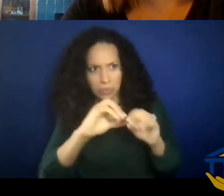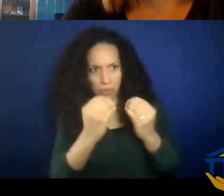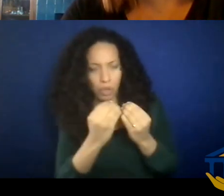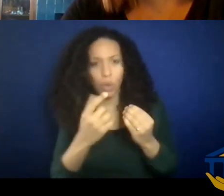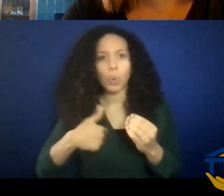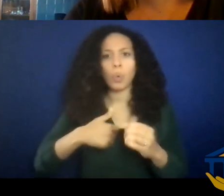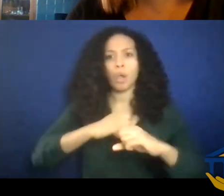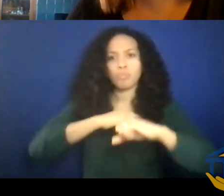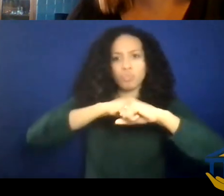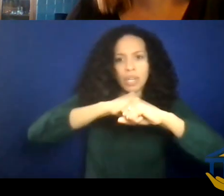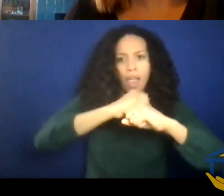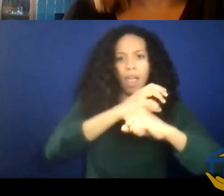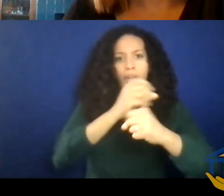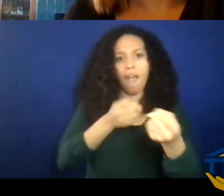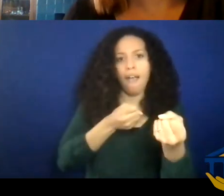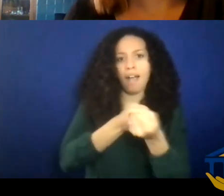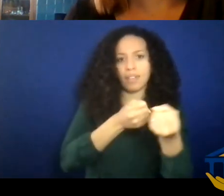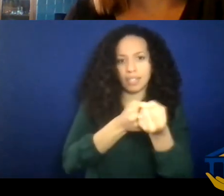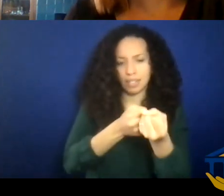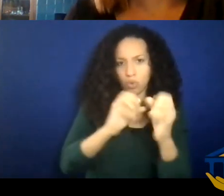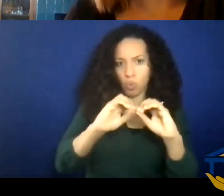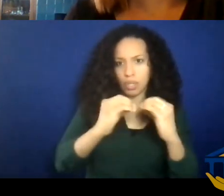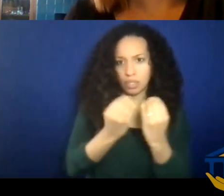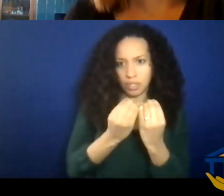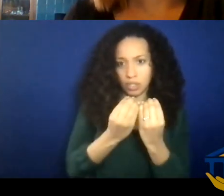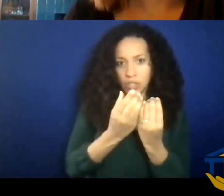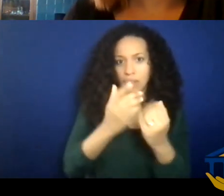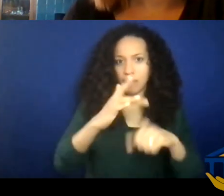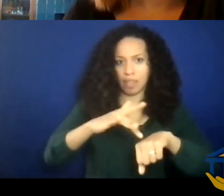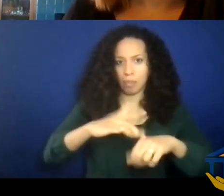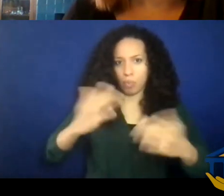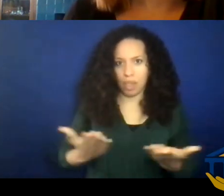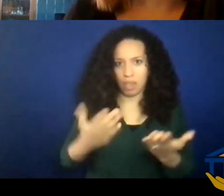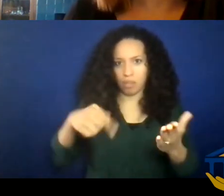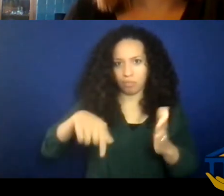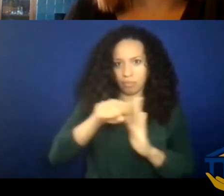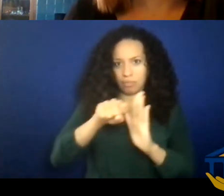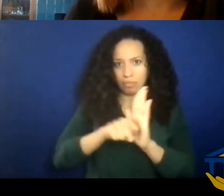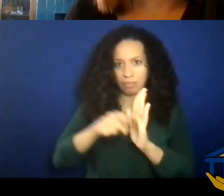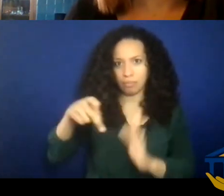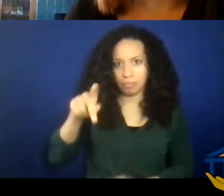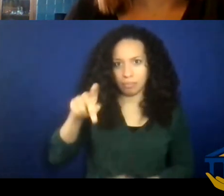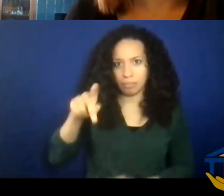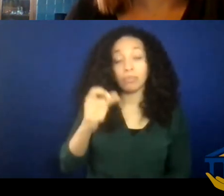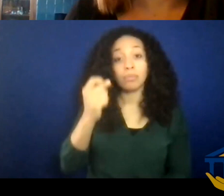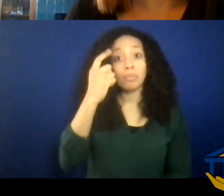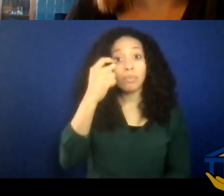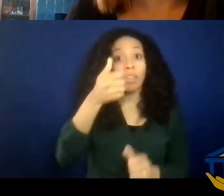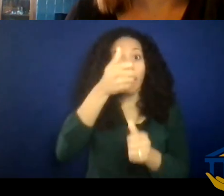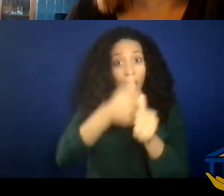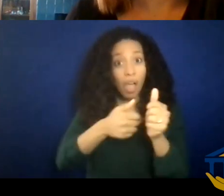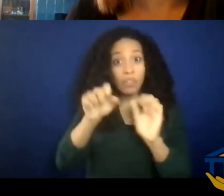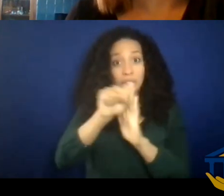organization in the state of Pennsylvania. Every state has a protection and advocacy